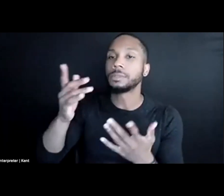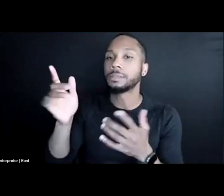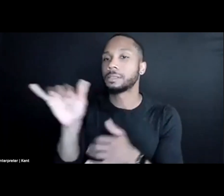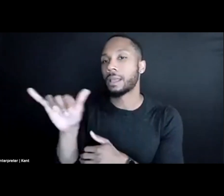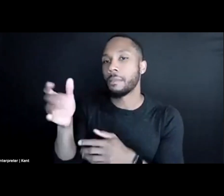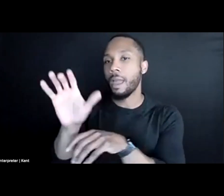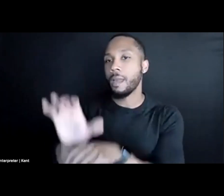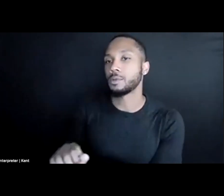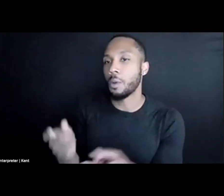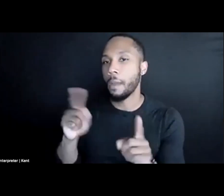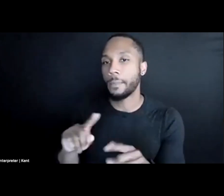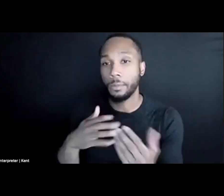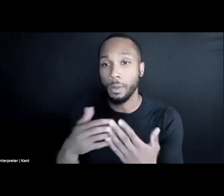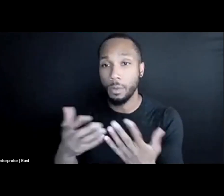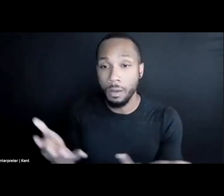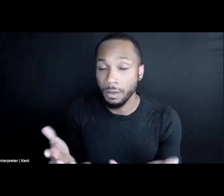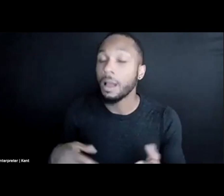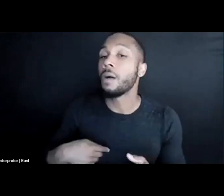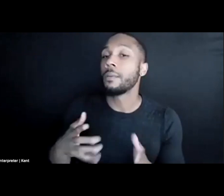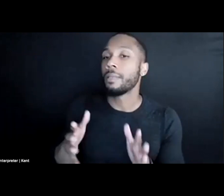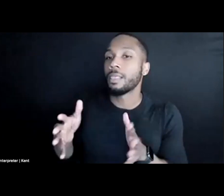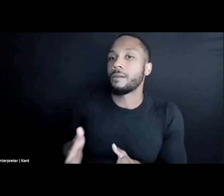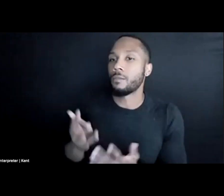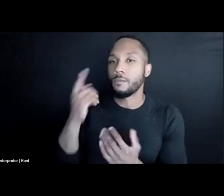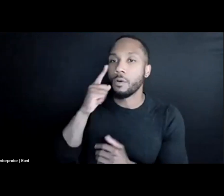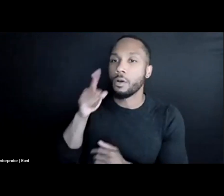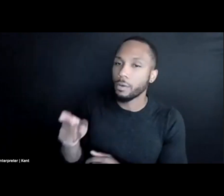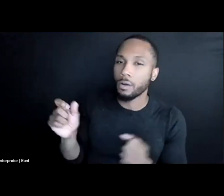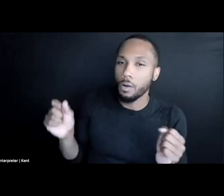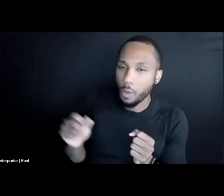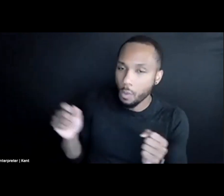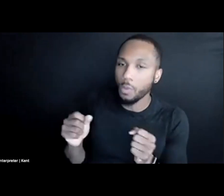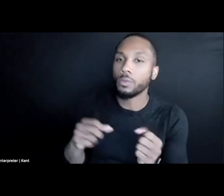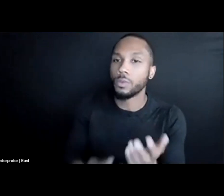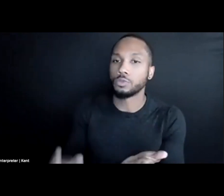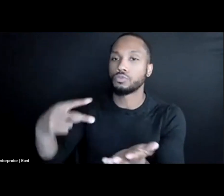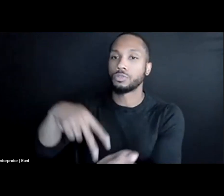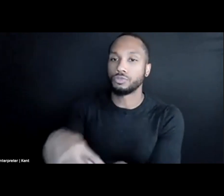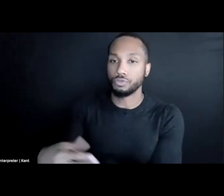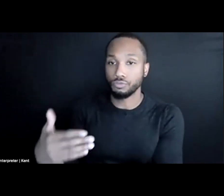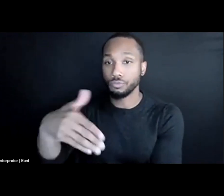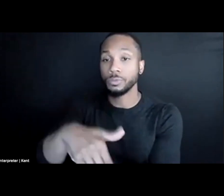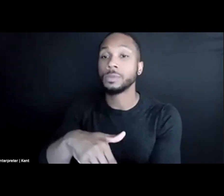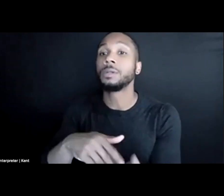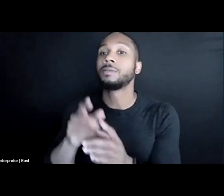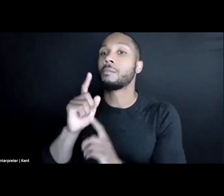That I’d be left waiting for her at her cold-winged Resurrection In a moment when the dogs barked too much